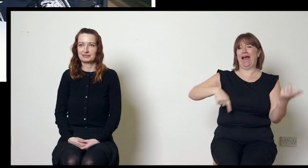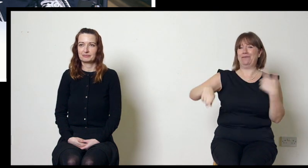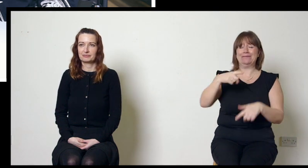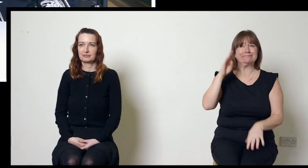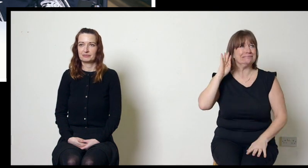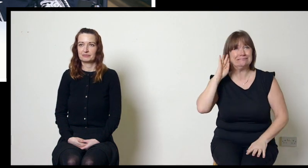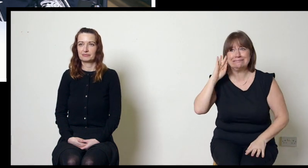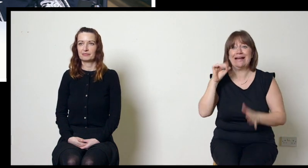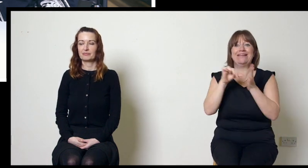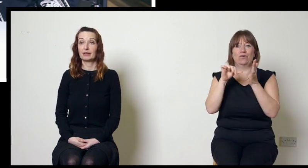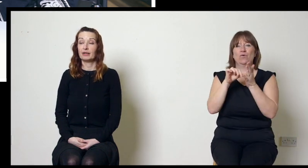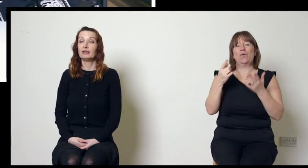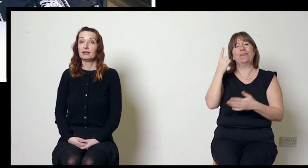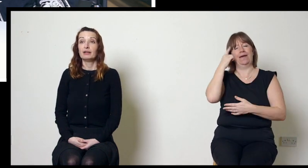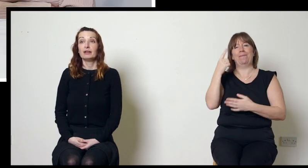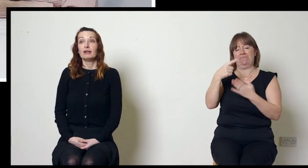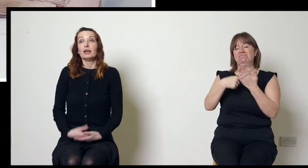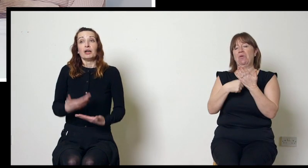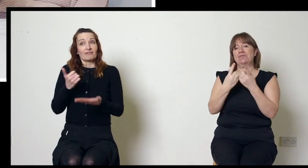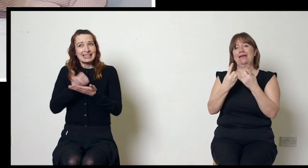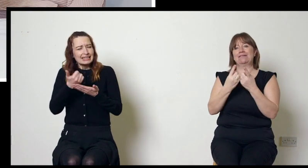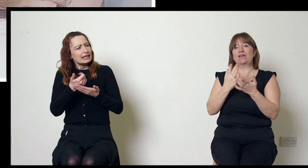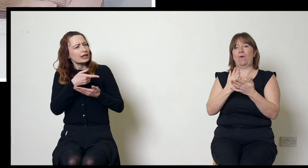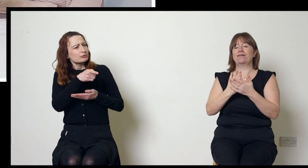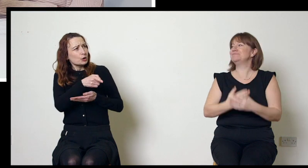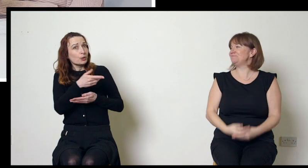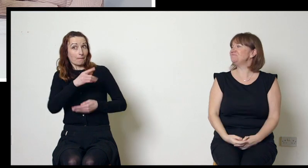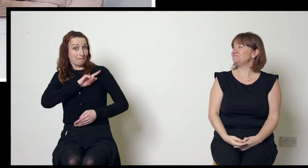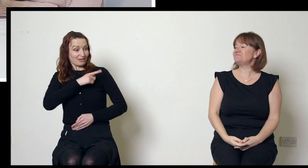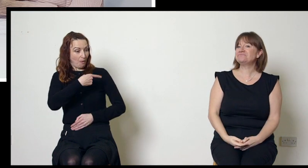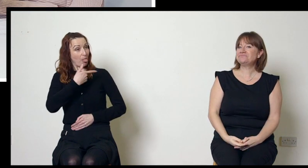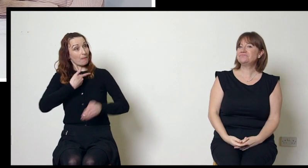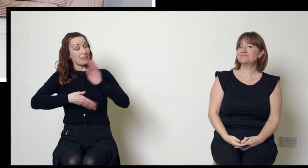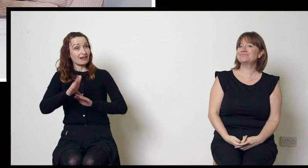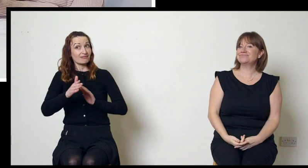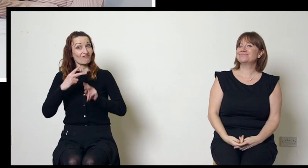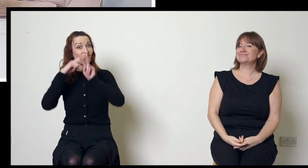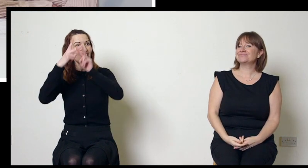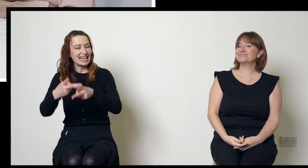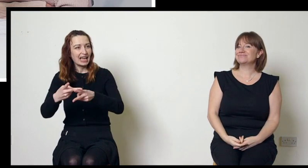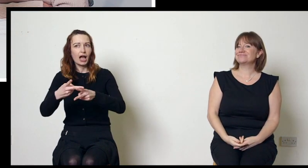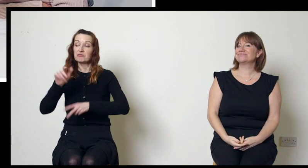So it's just thinking about those things as well maybe brilliant. Brilliant, and about you? Because we went out didn’t we? Yeah and I would say I definitely echo